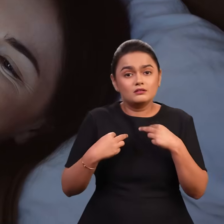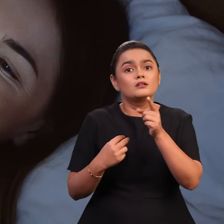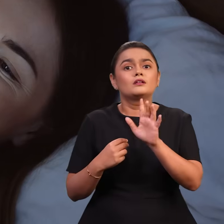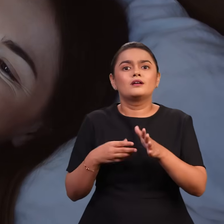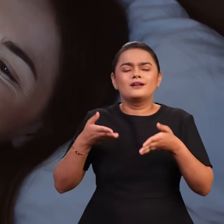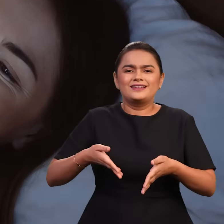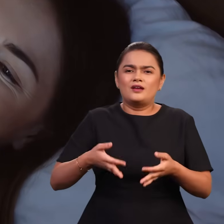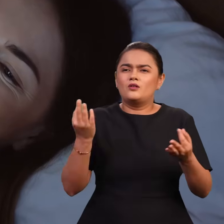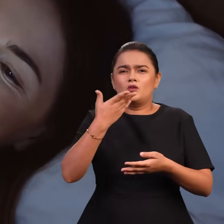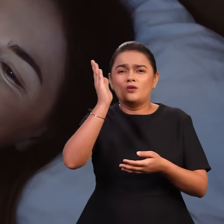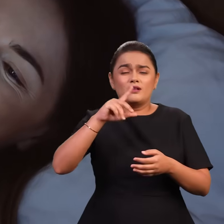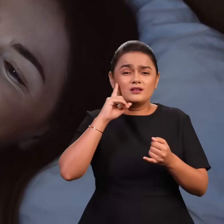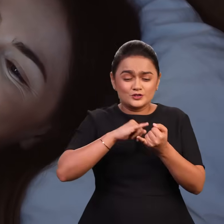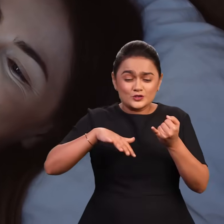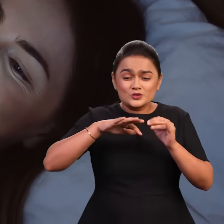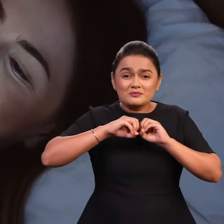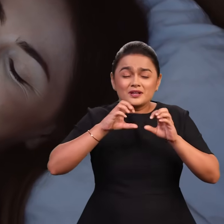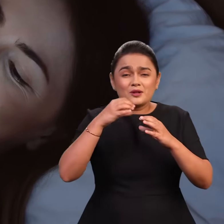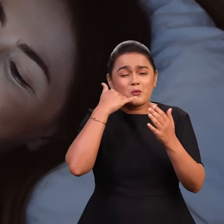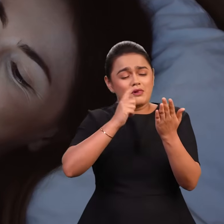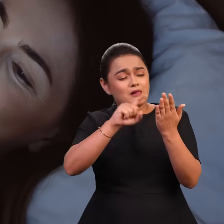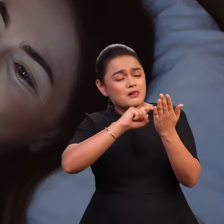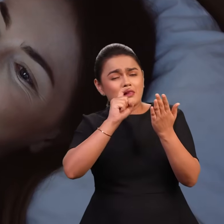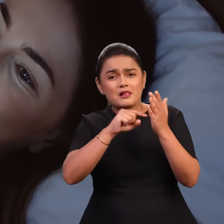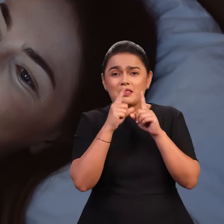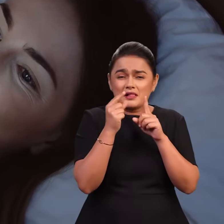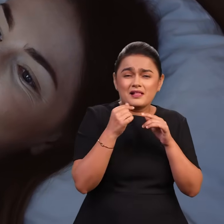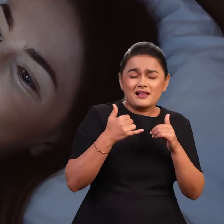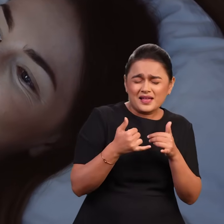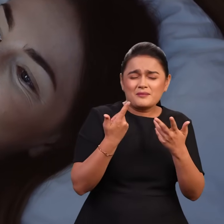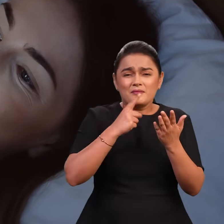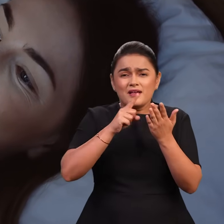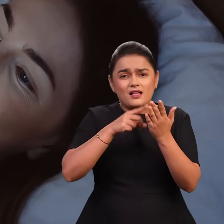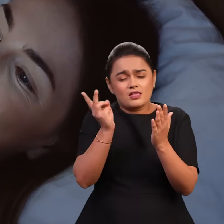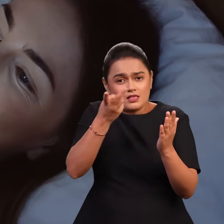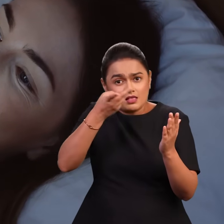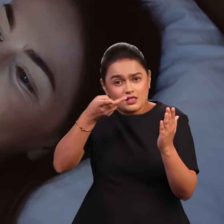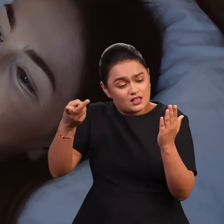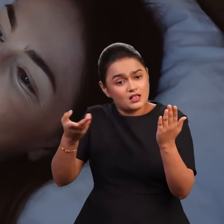Nowadays our lifestyle & social media, include so many activties. Because of this,